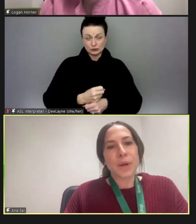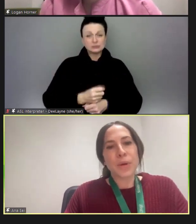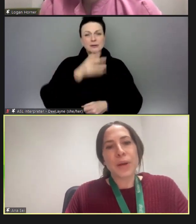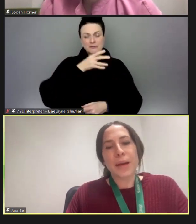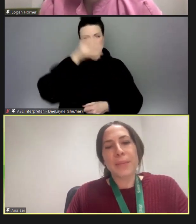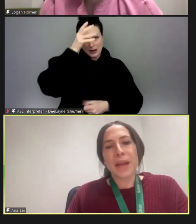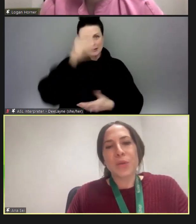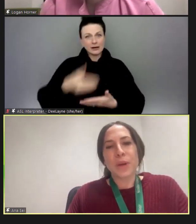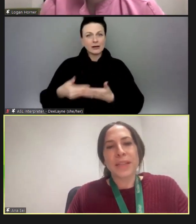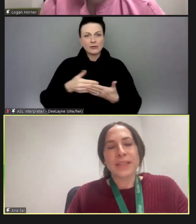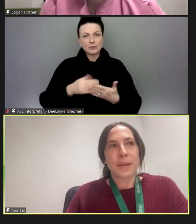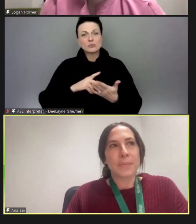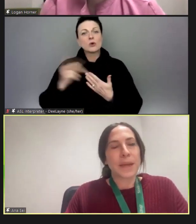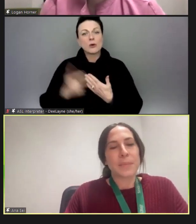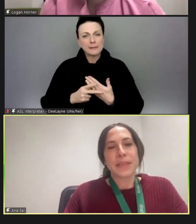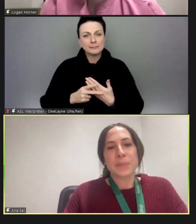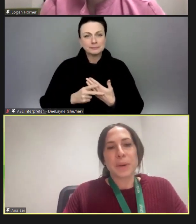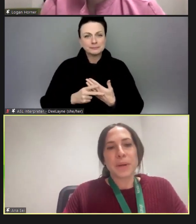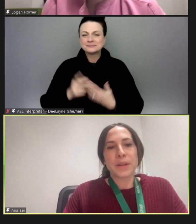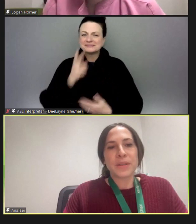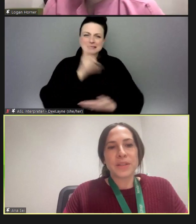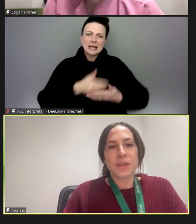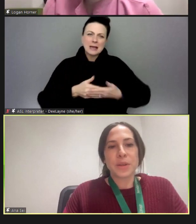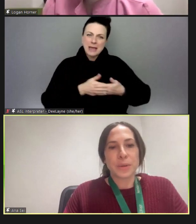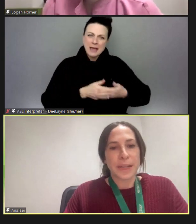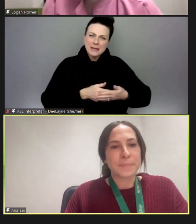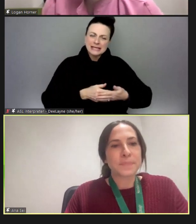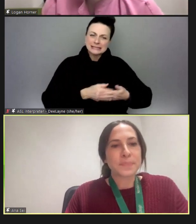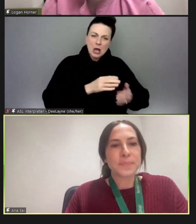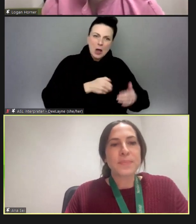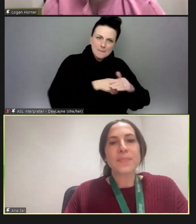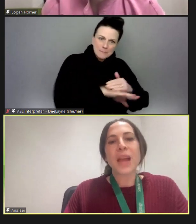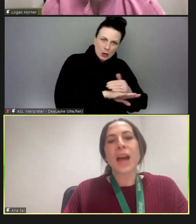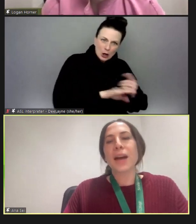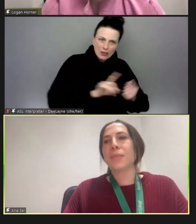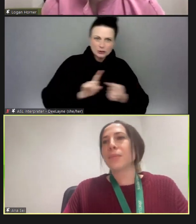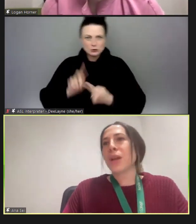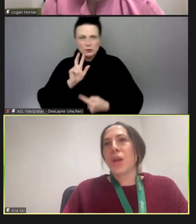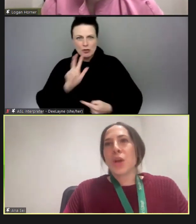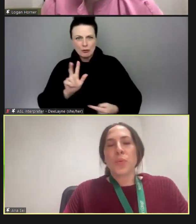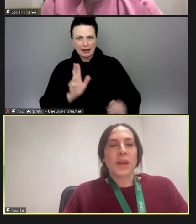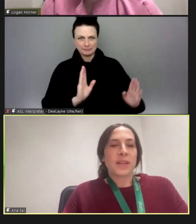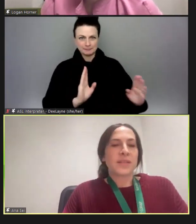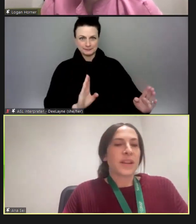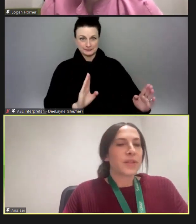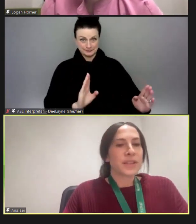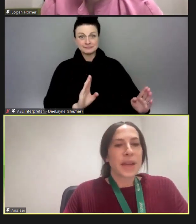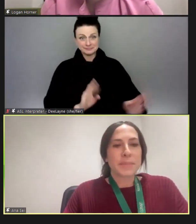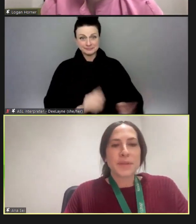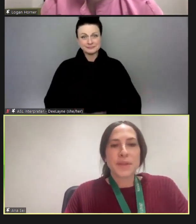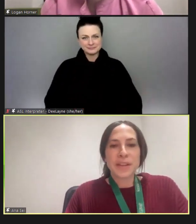program and we see baby's birth to